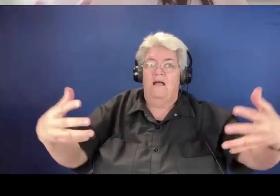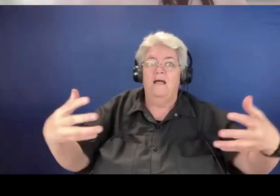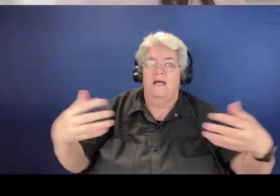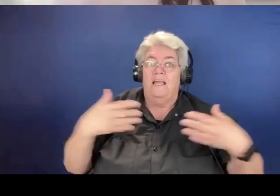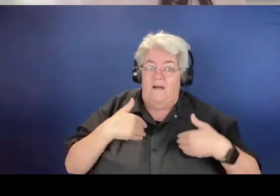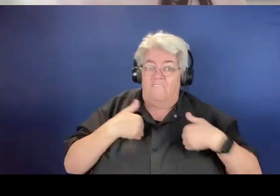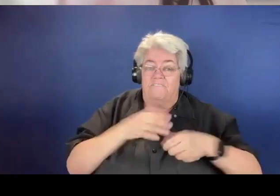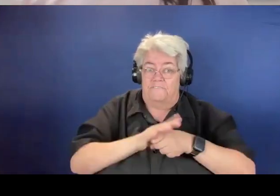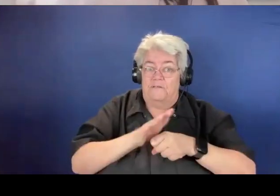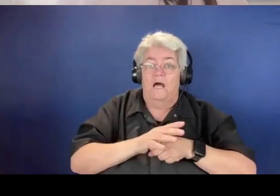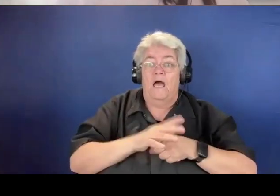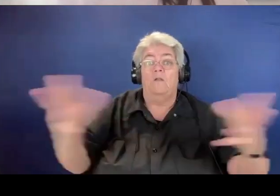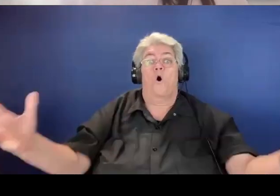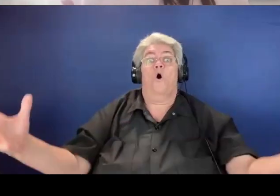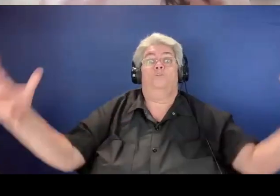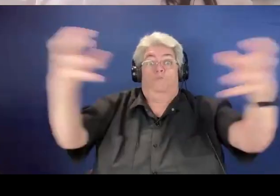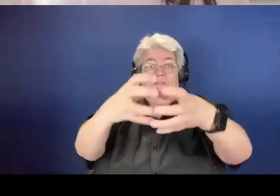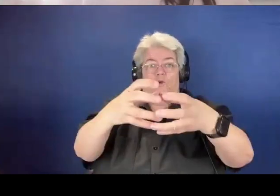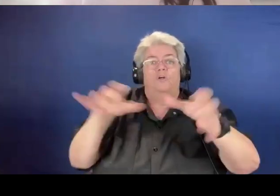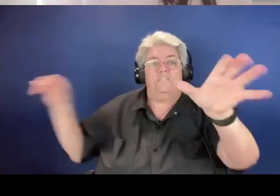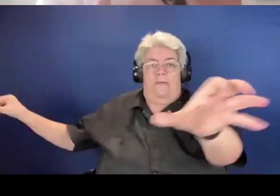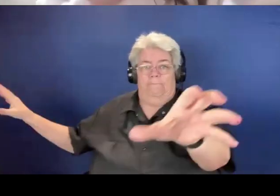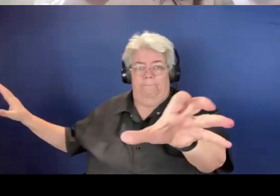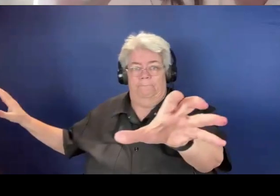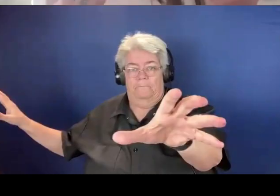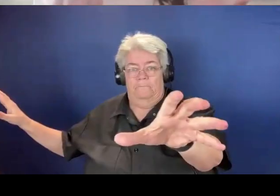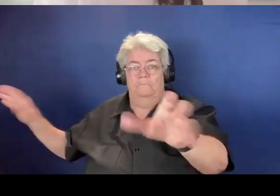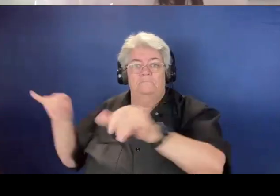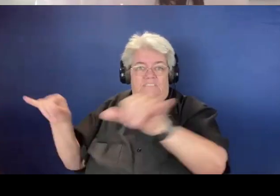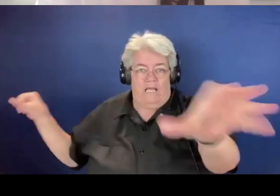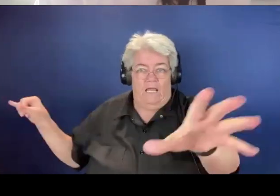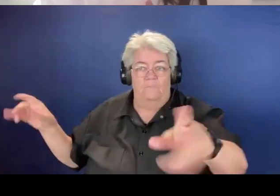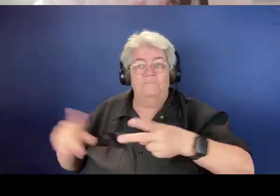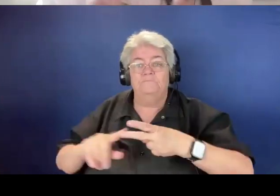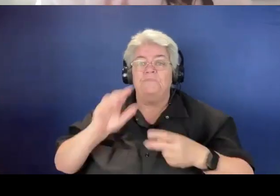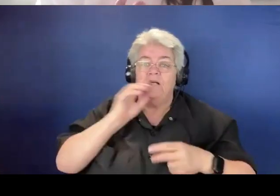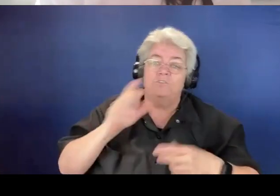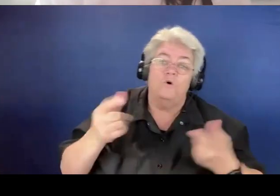And fortunately, researchers and clinicians like Alliete are now